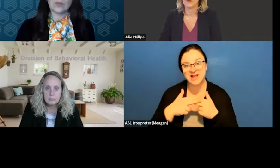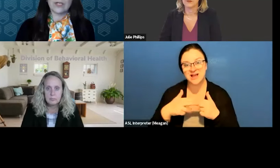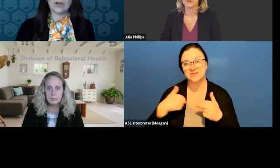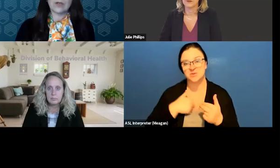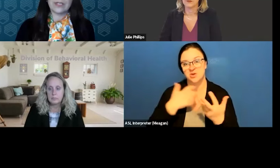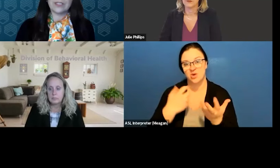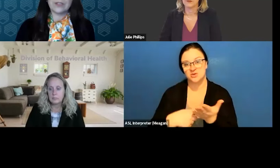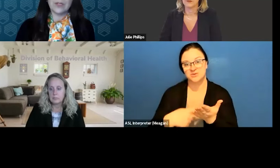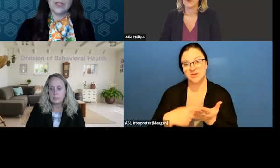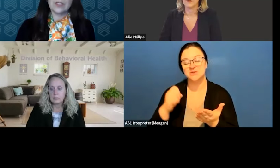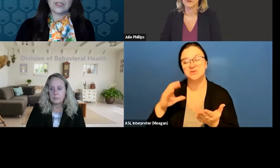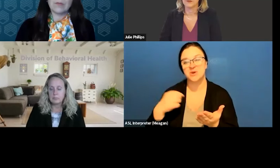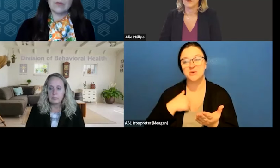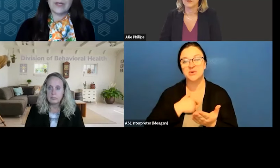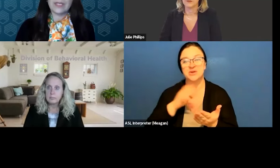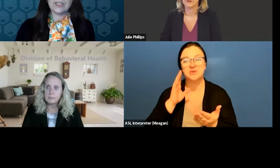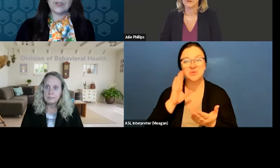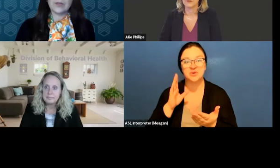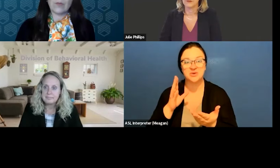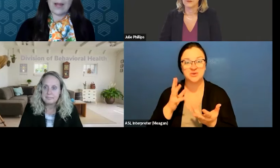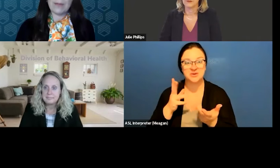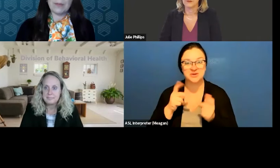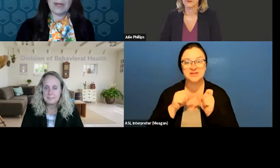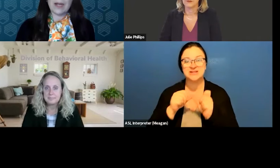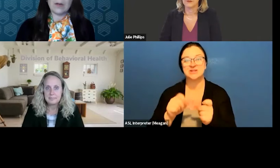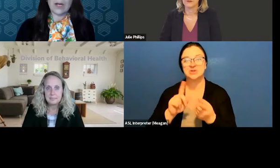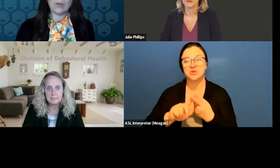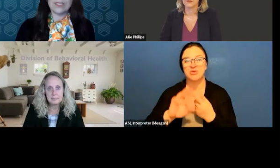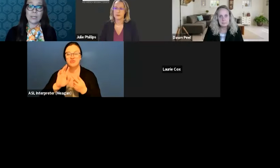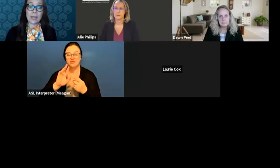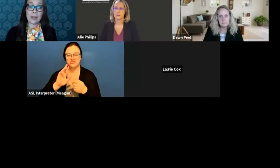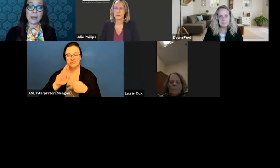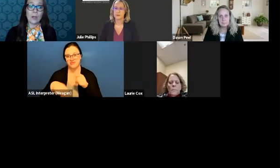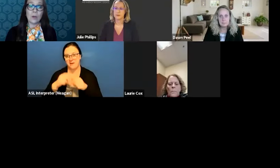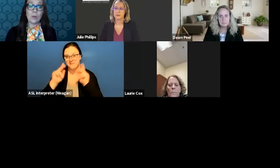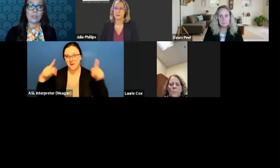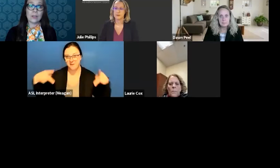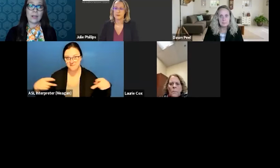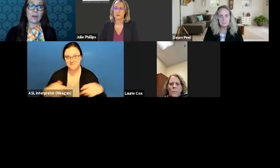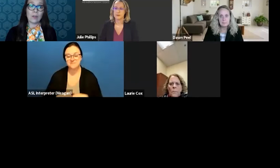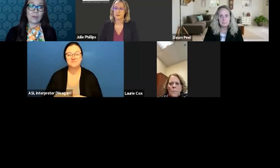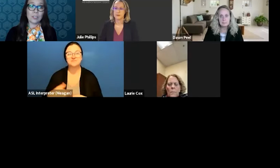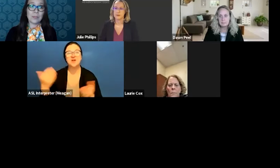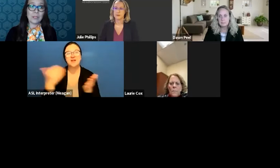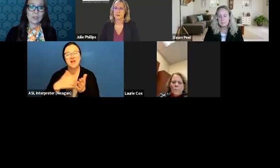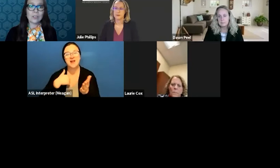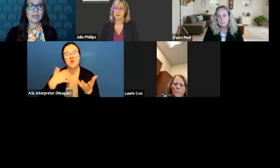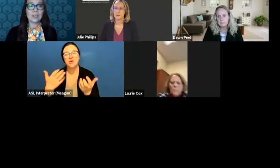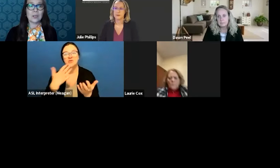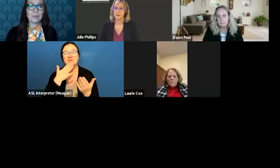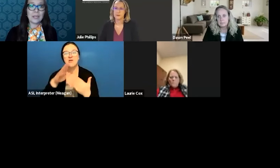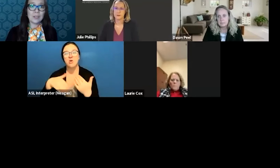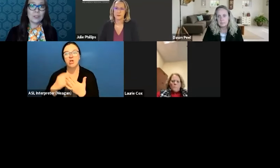So we are going to start moving into the wrap up now. Once again, want to thank all of our speakers, Dawn Peel,